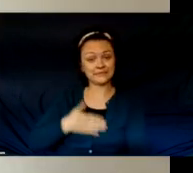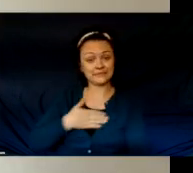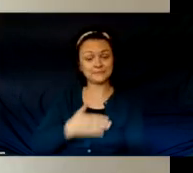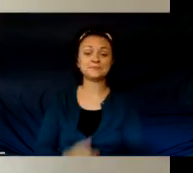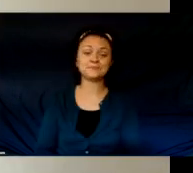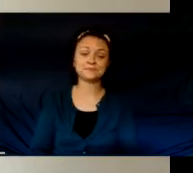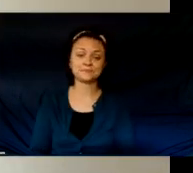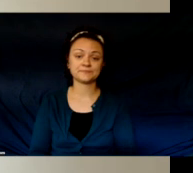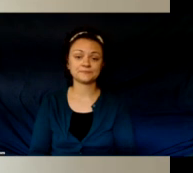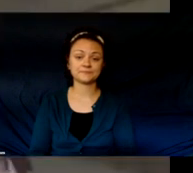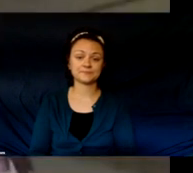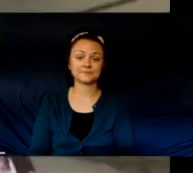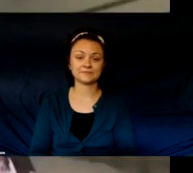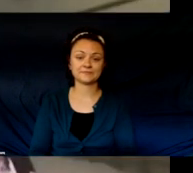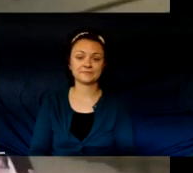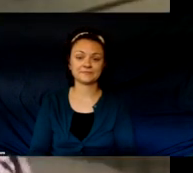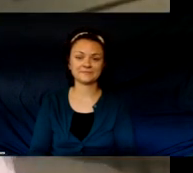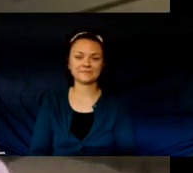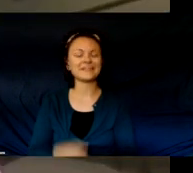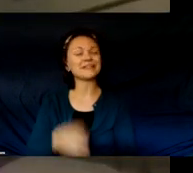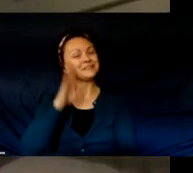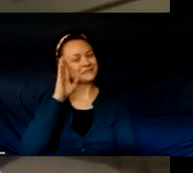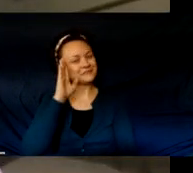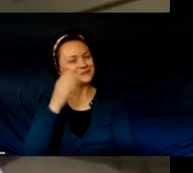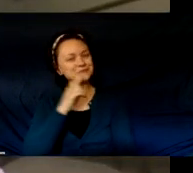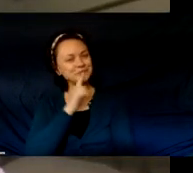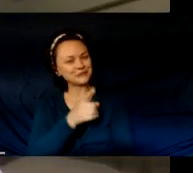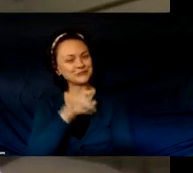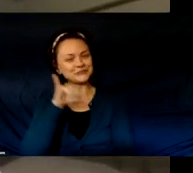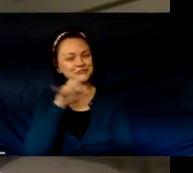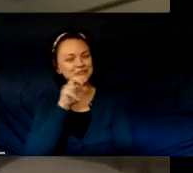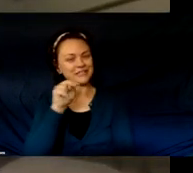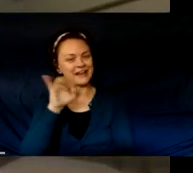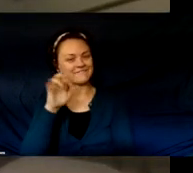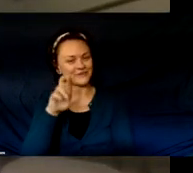Thank you. Jennifer, my name is